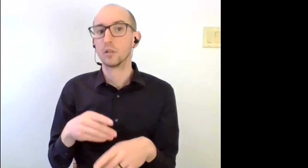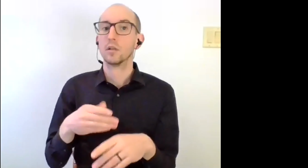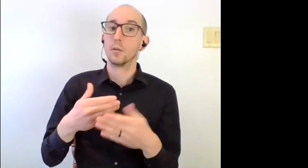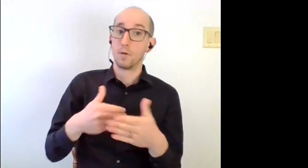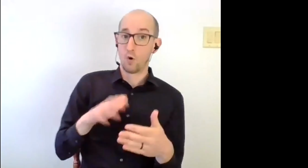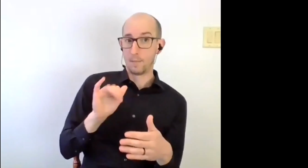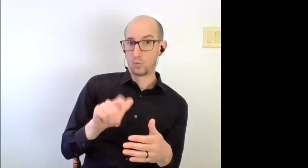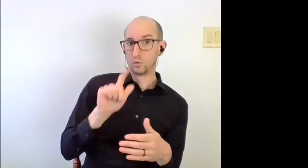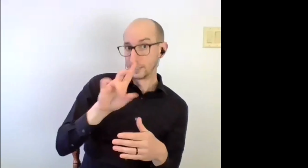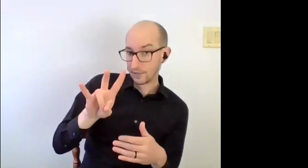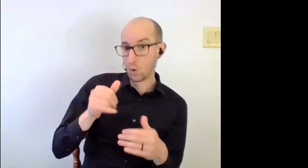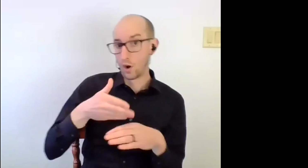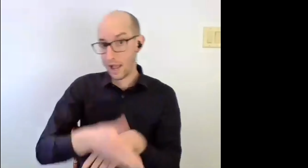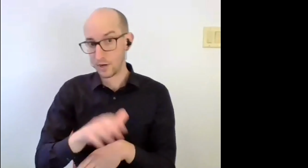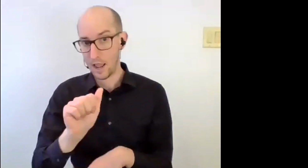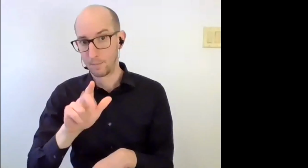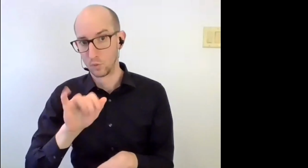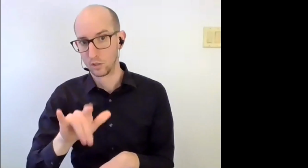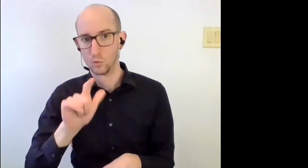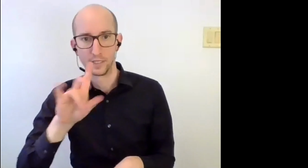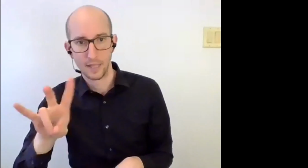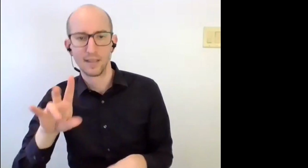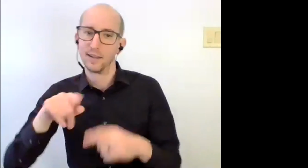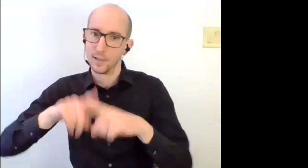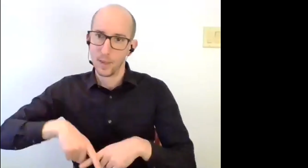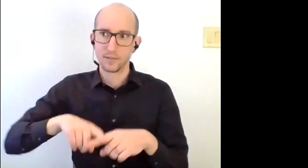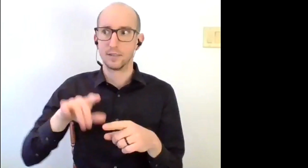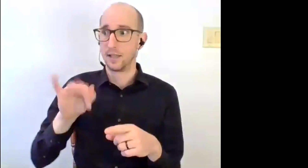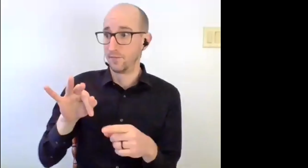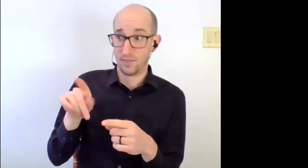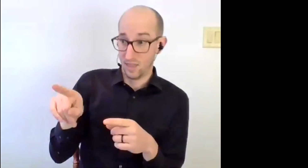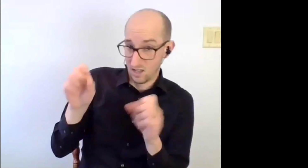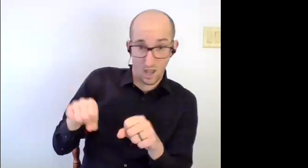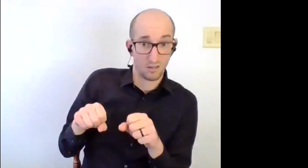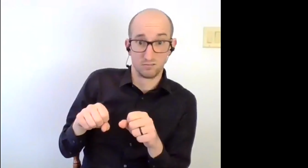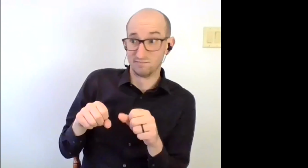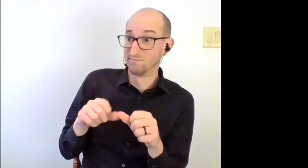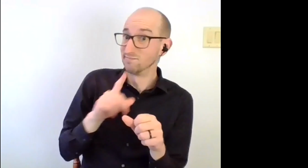components, whether before April 27 or after, have to do with